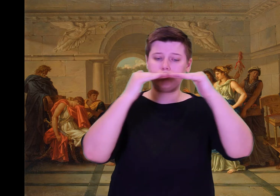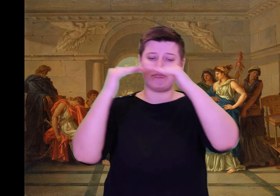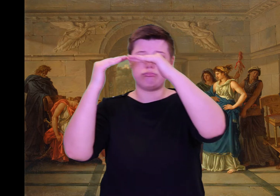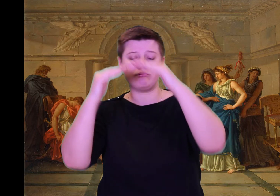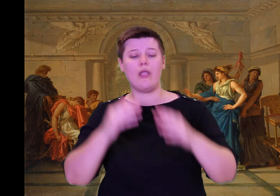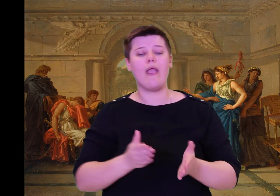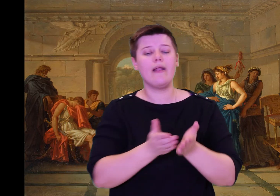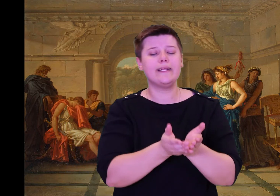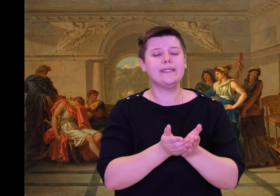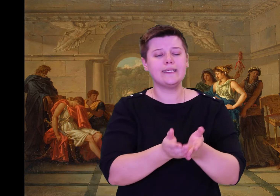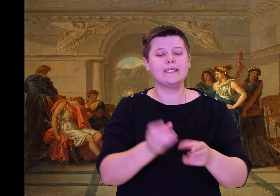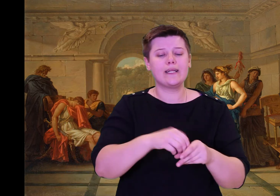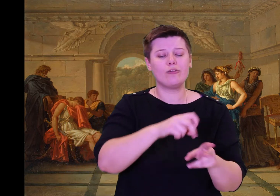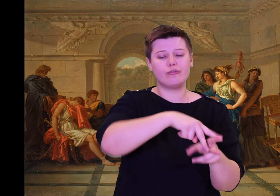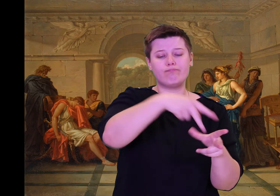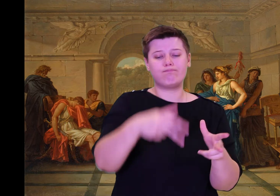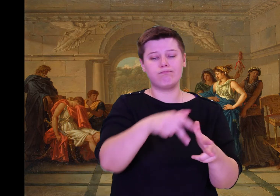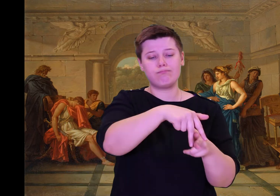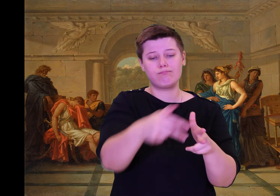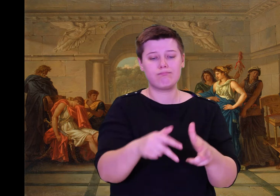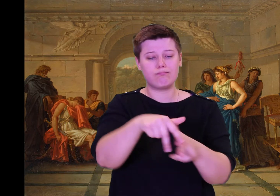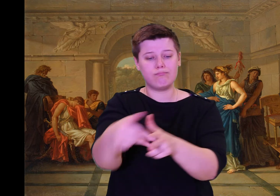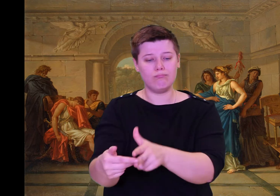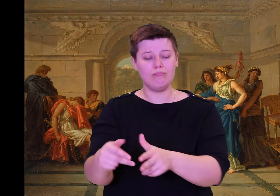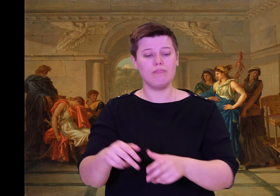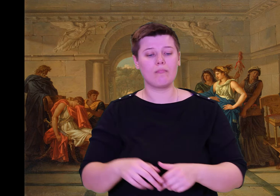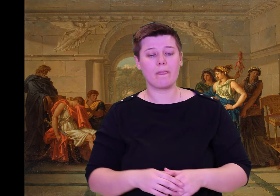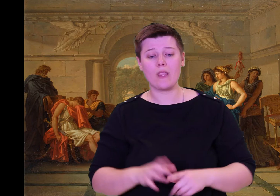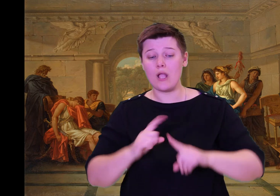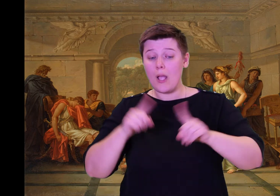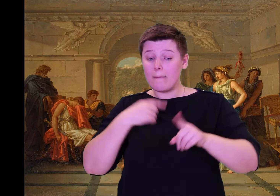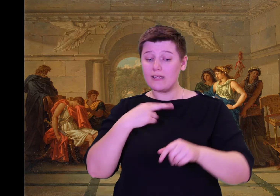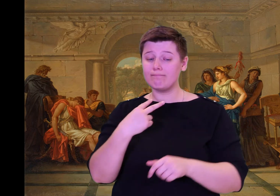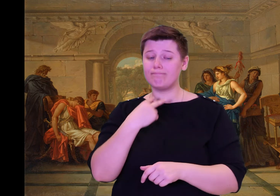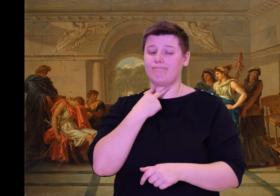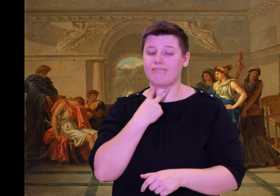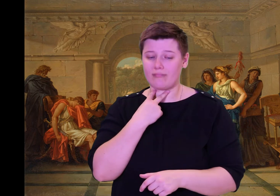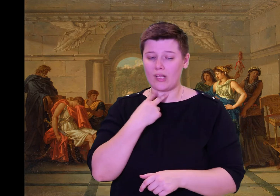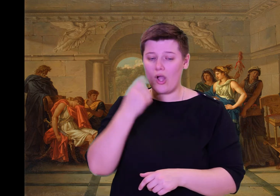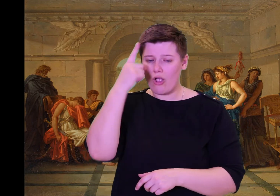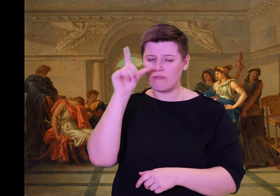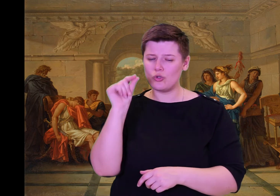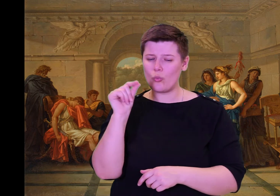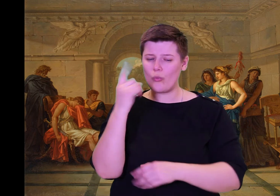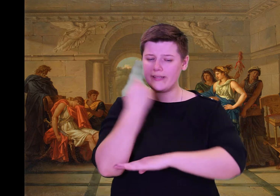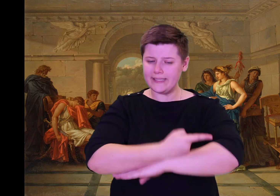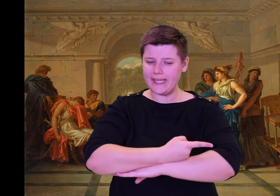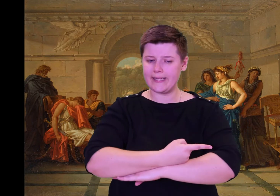May all their lives be brief, their weddings cursed! As for your questions,